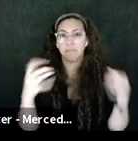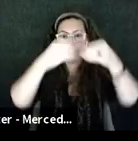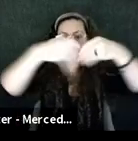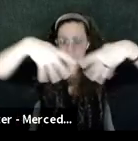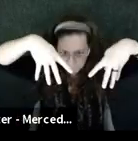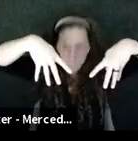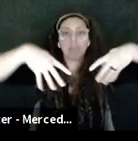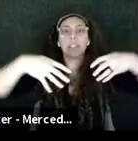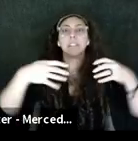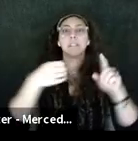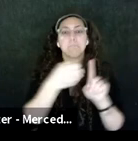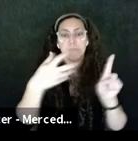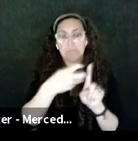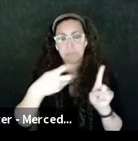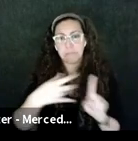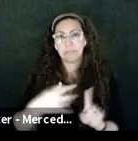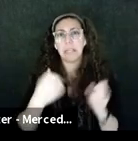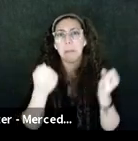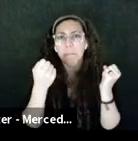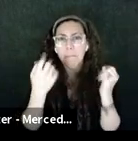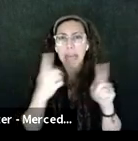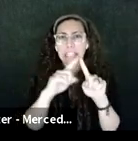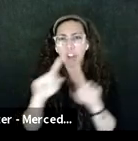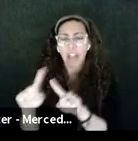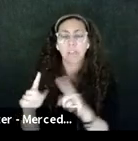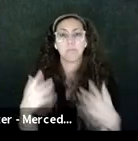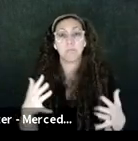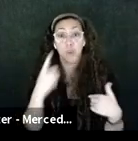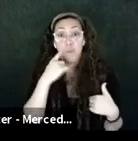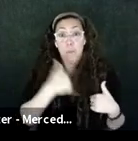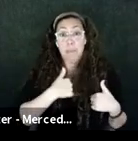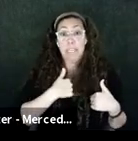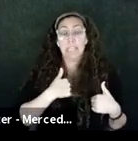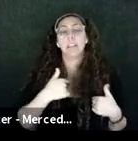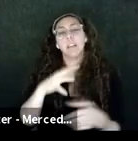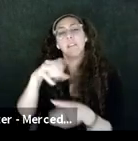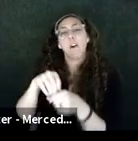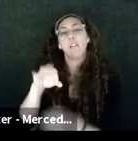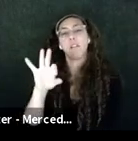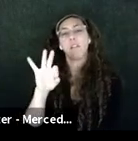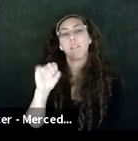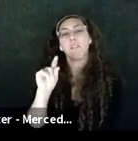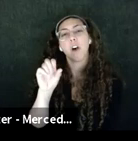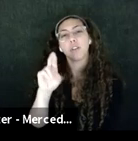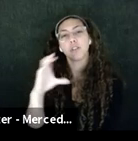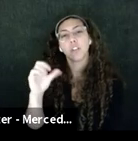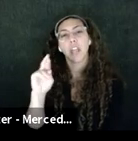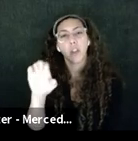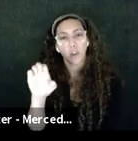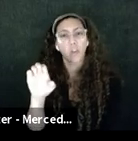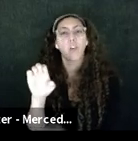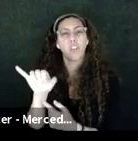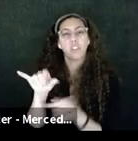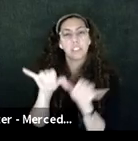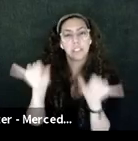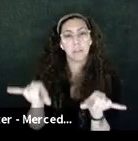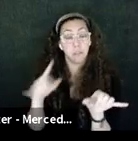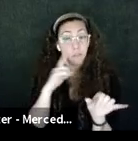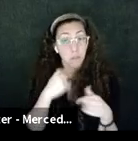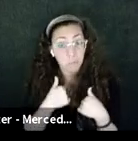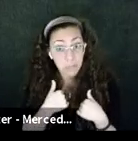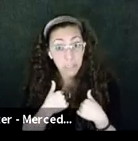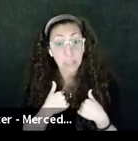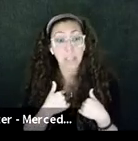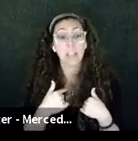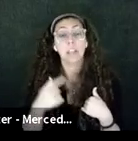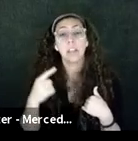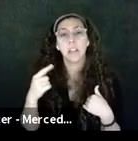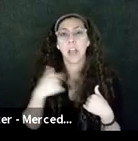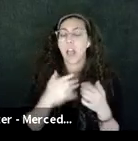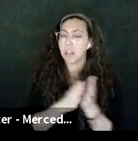Jason Williams: And so for me, my experience has been working in the foster care system. And so that is one of those systems that I passionately intend to make change.